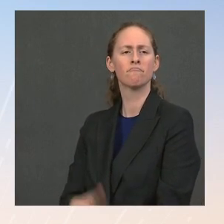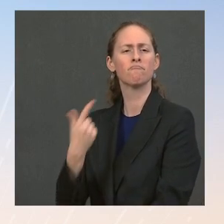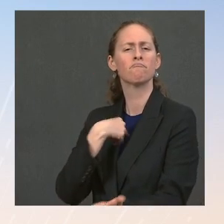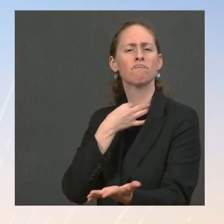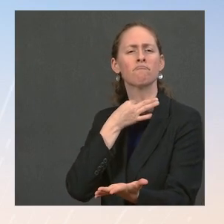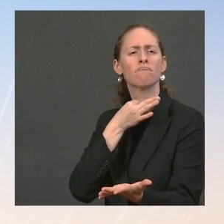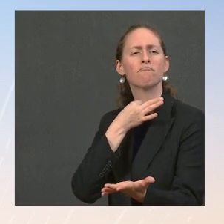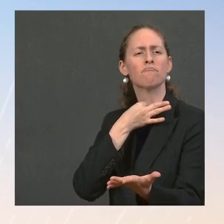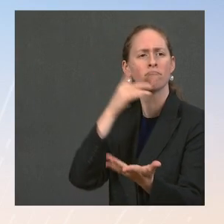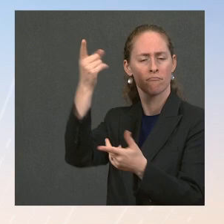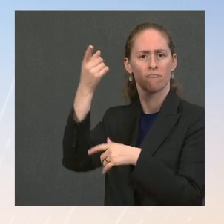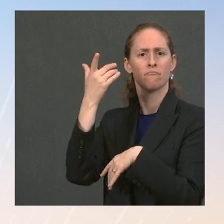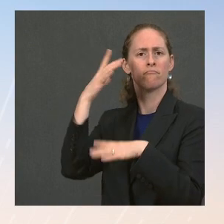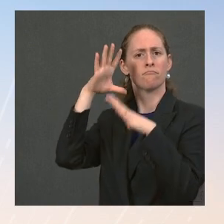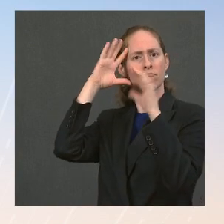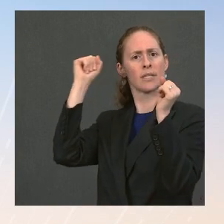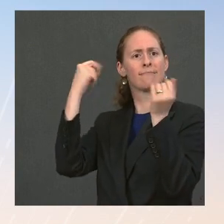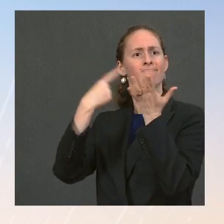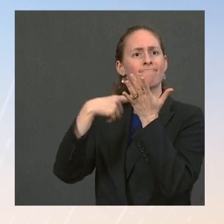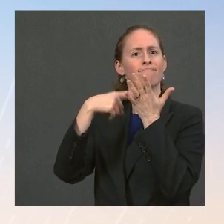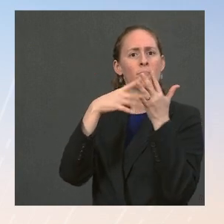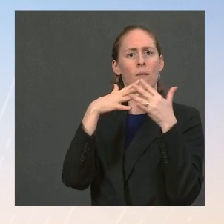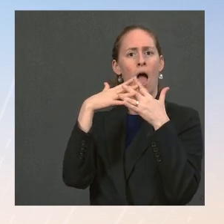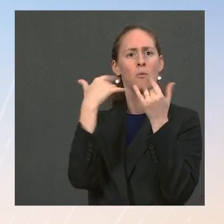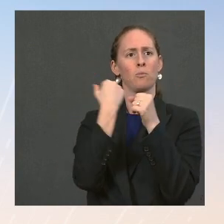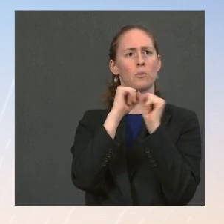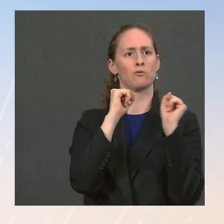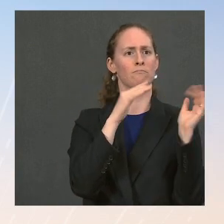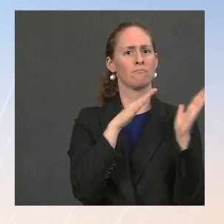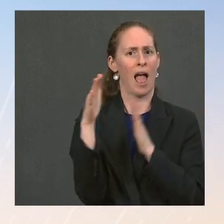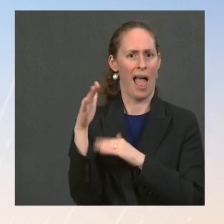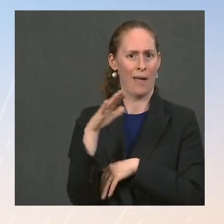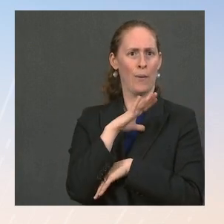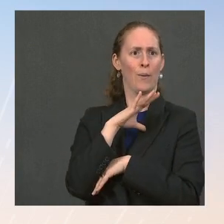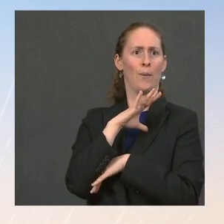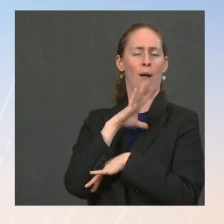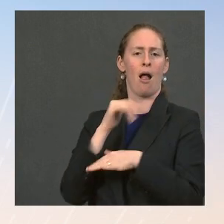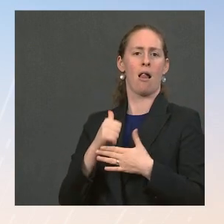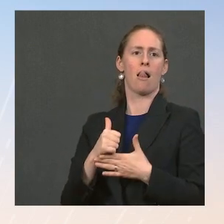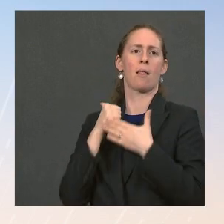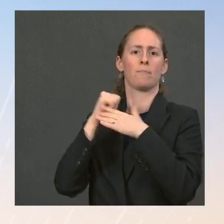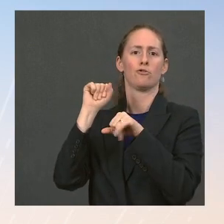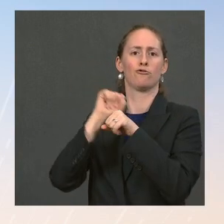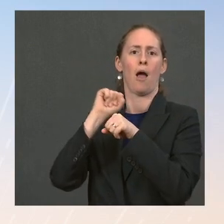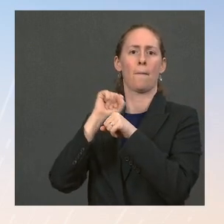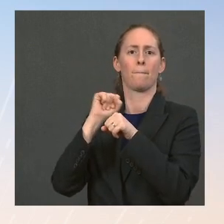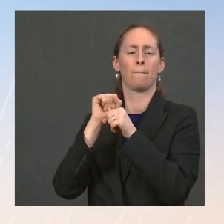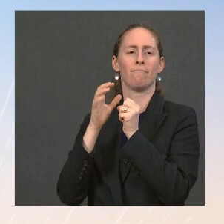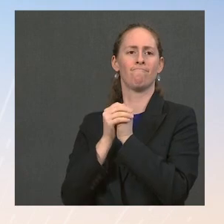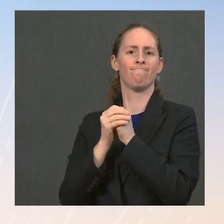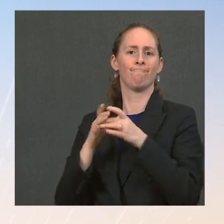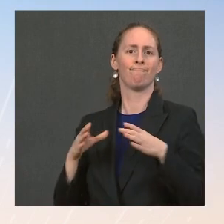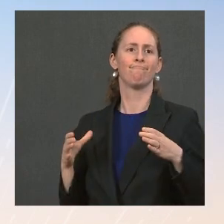At this point, are you -- is the White House still confident in that -- reaching that 7 million number? Ms. Psaki: Well, that was, of course,